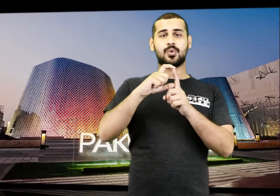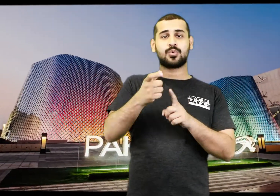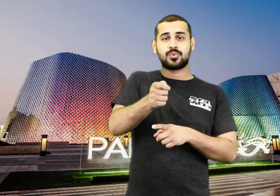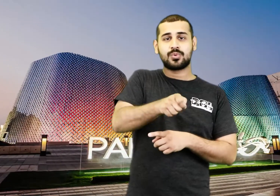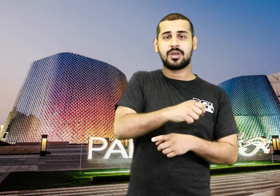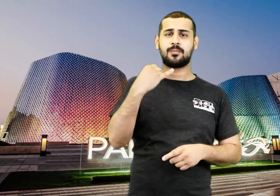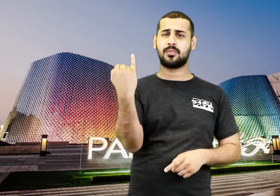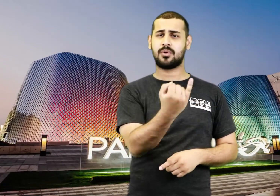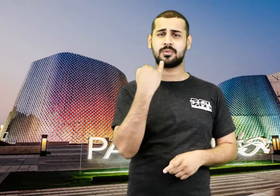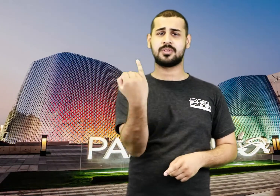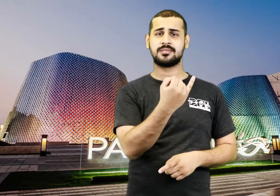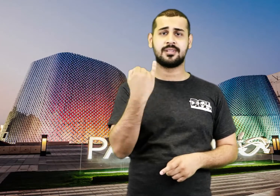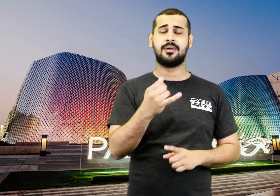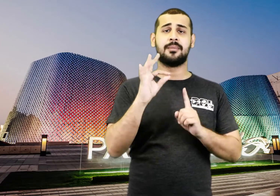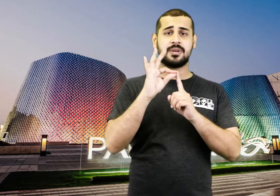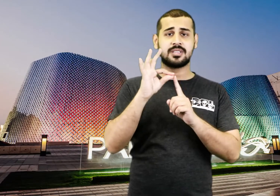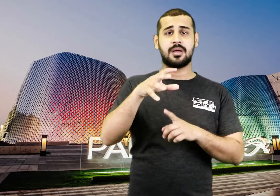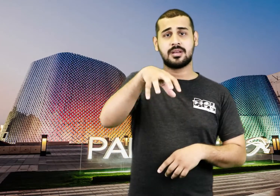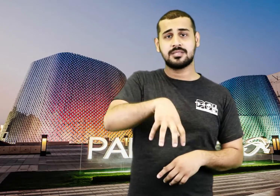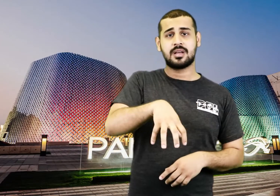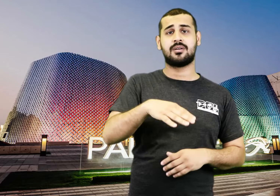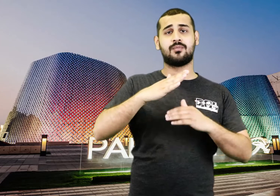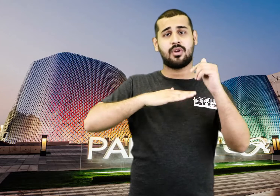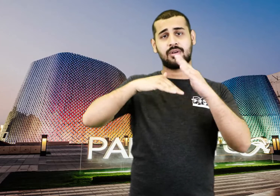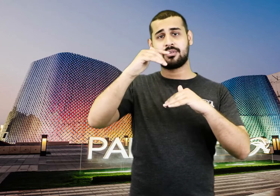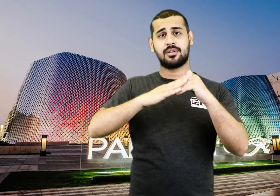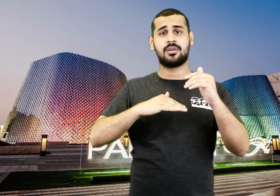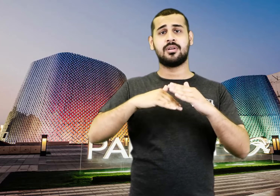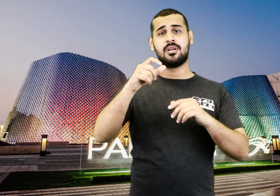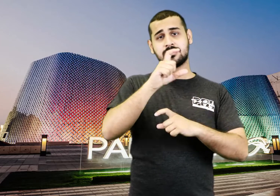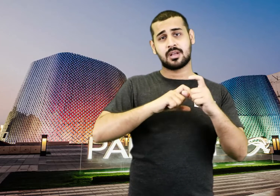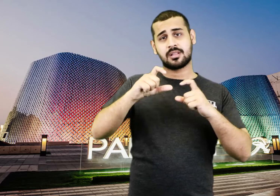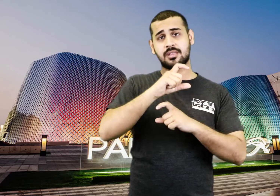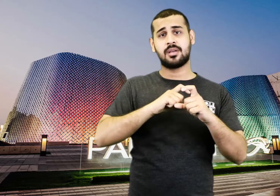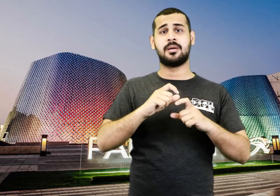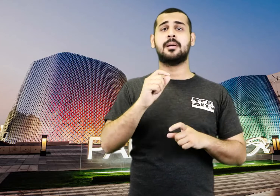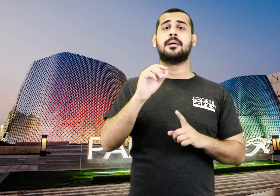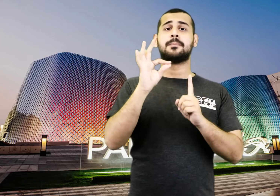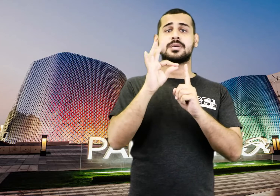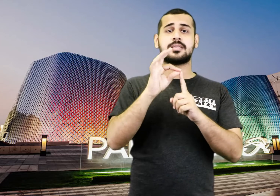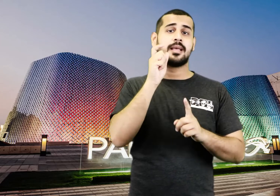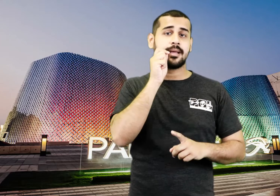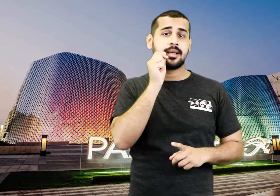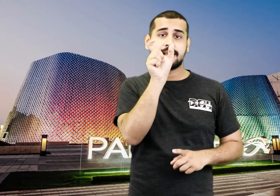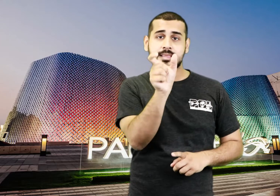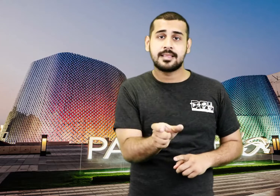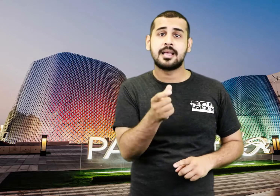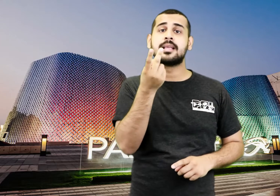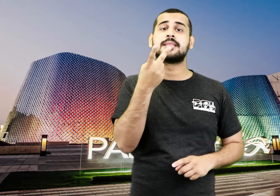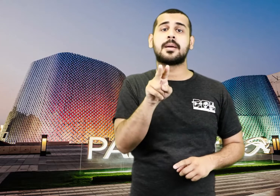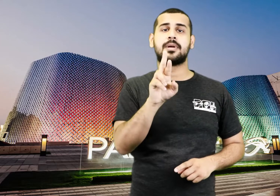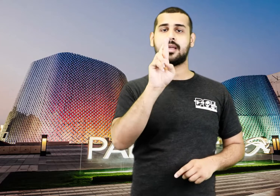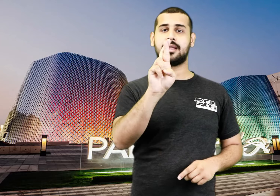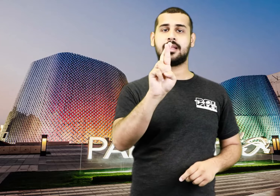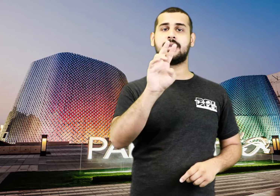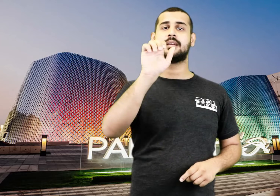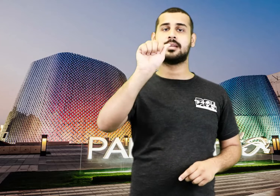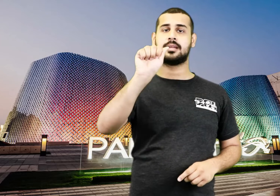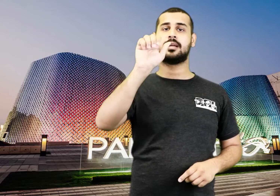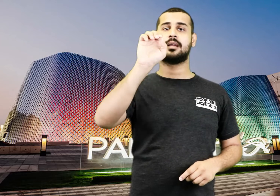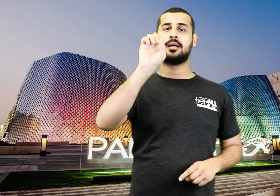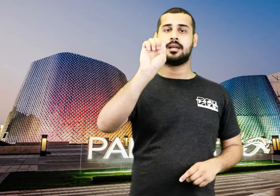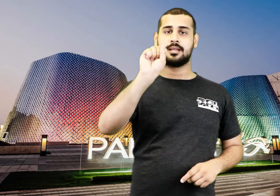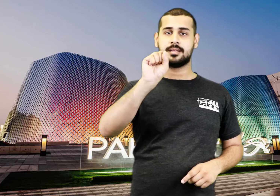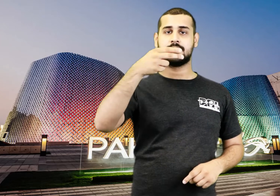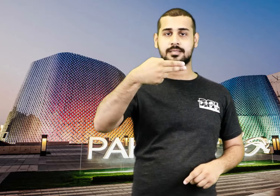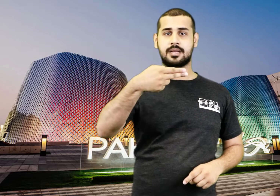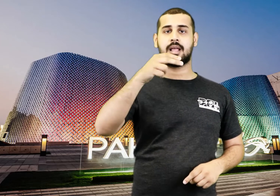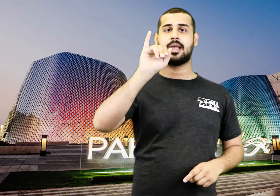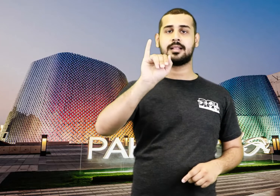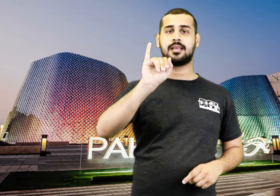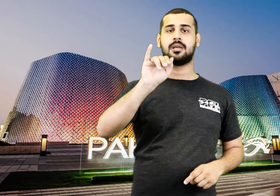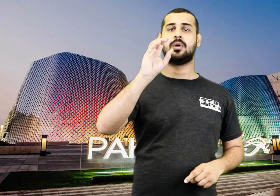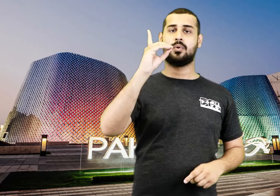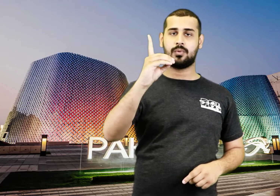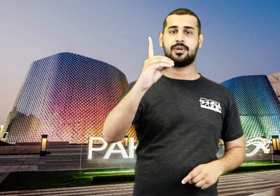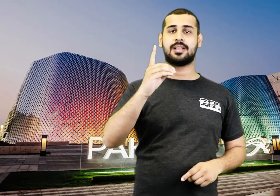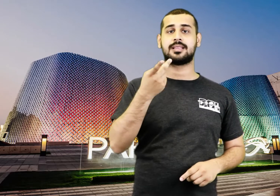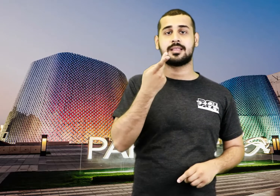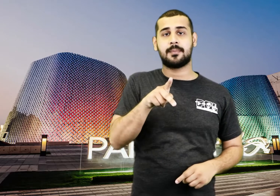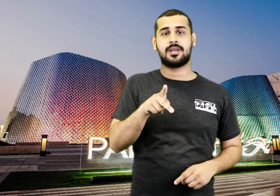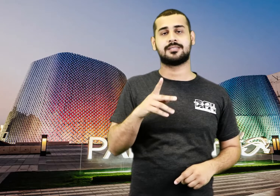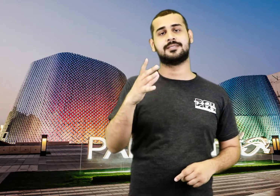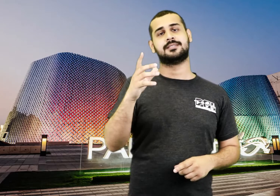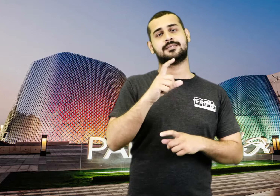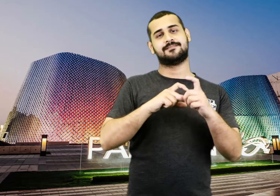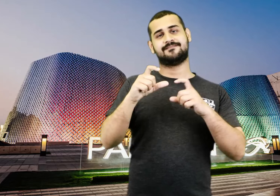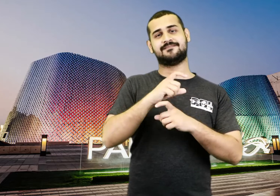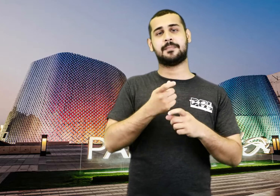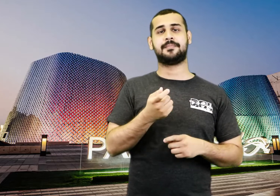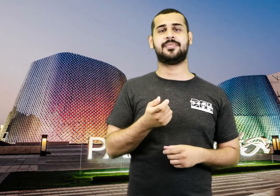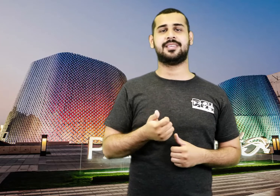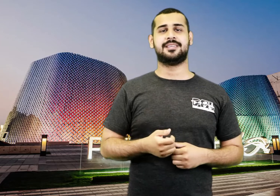Pakistani designer Rashid Rana had designed the pavilion at Dubai Expo.